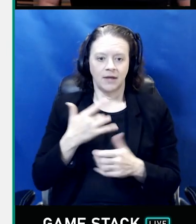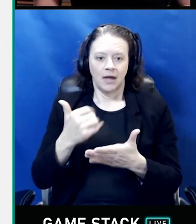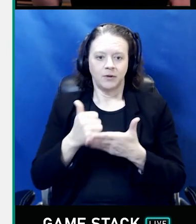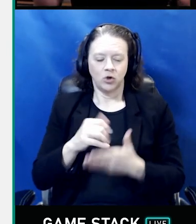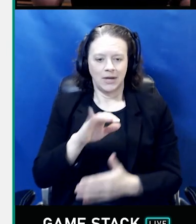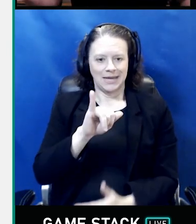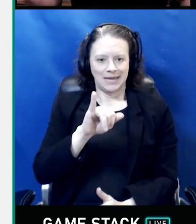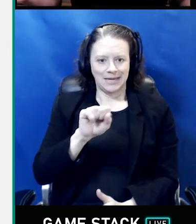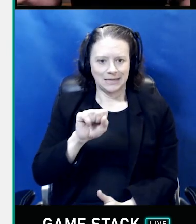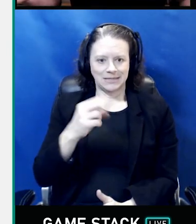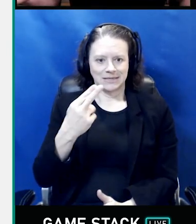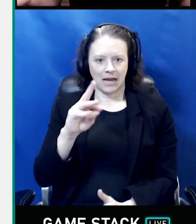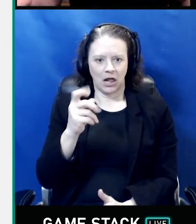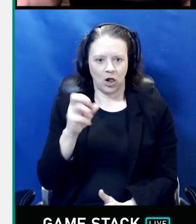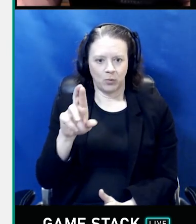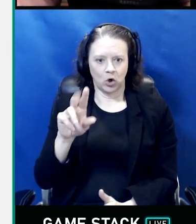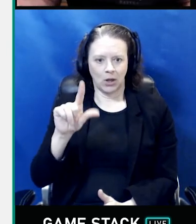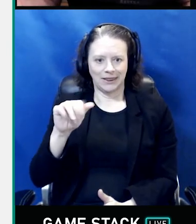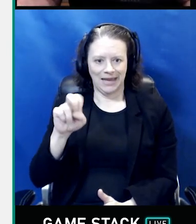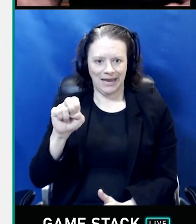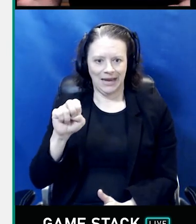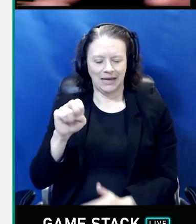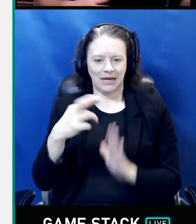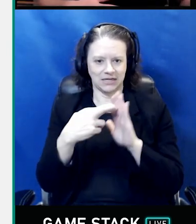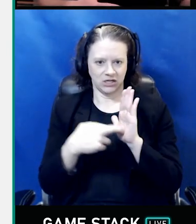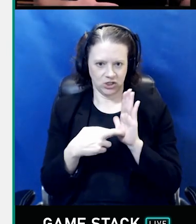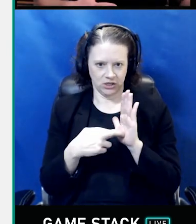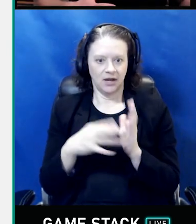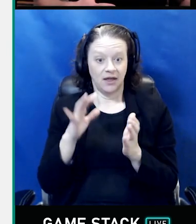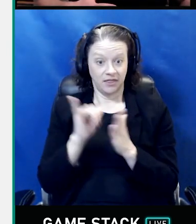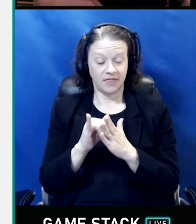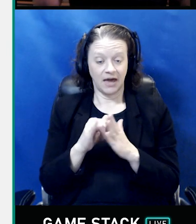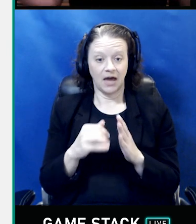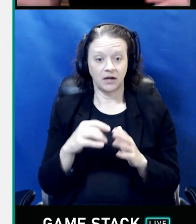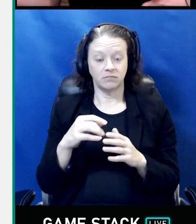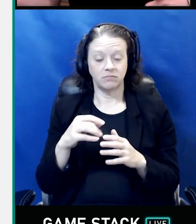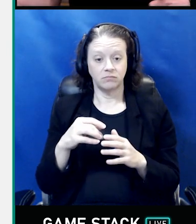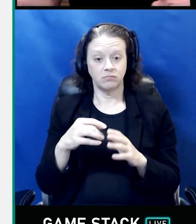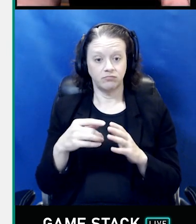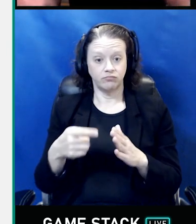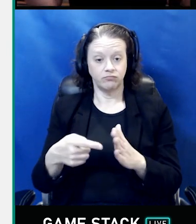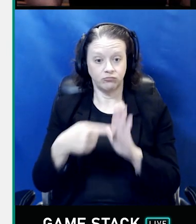Put simply what this does is it just returns true when you're in helper lane, and false when you're not.